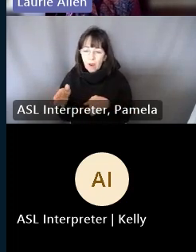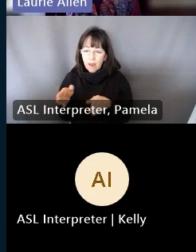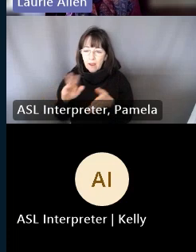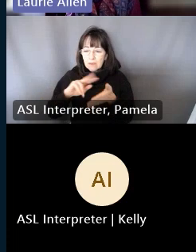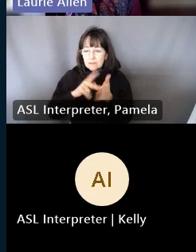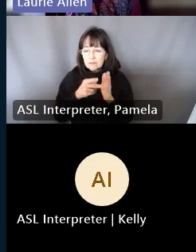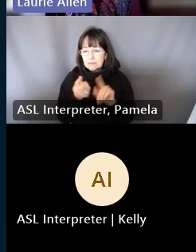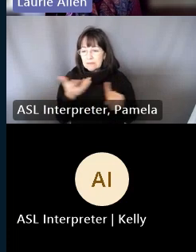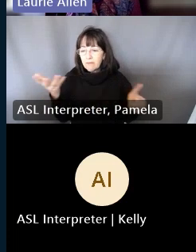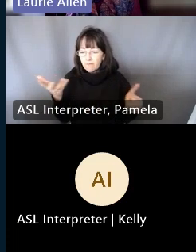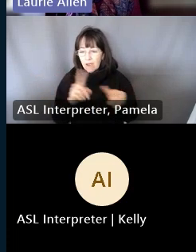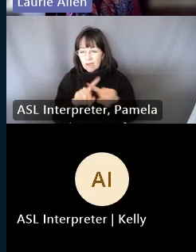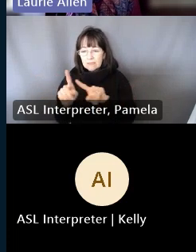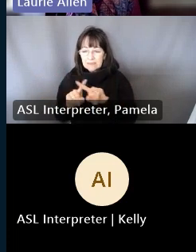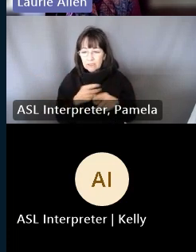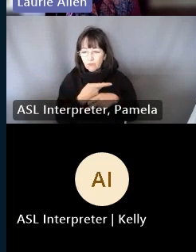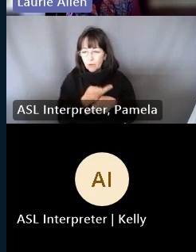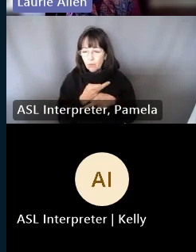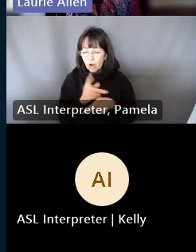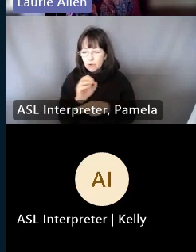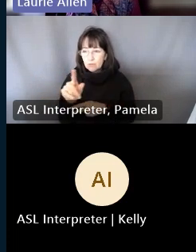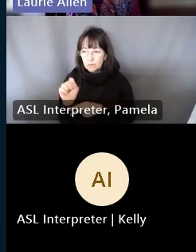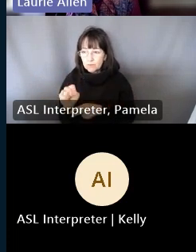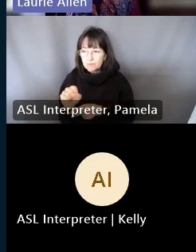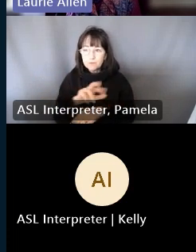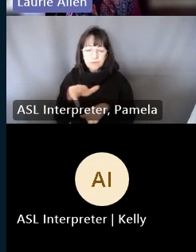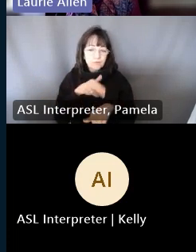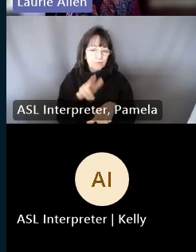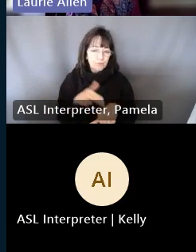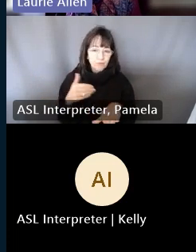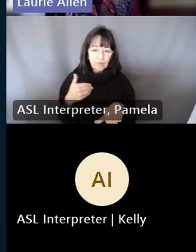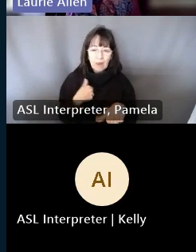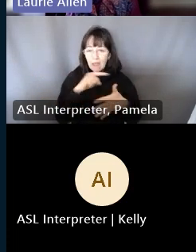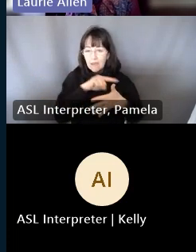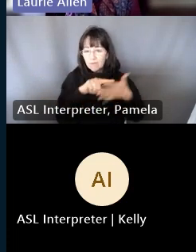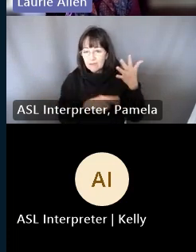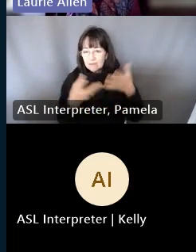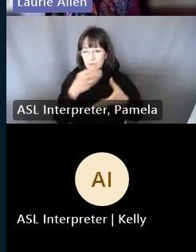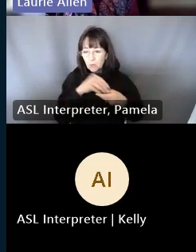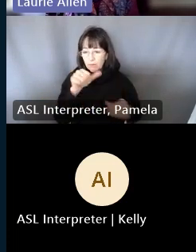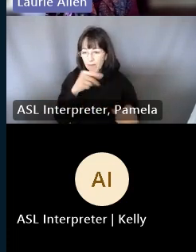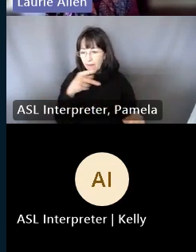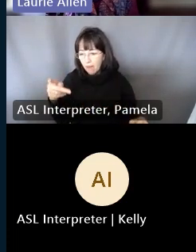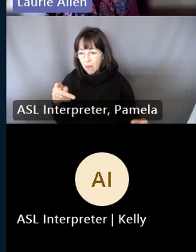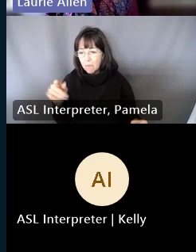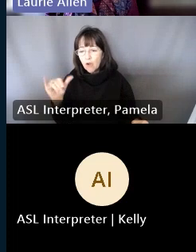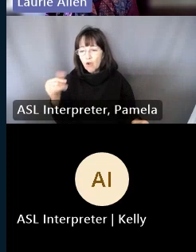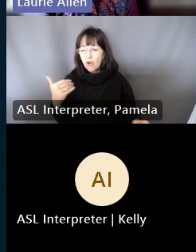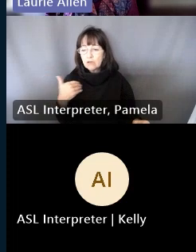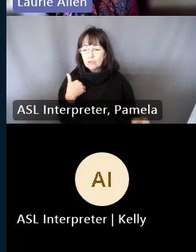So of course, on our support site, we've got the features within the applications, but we also have sections within our support site